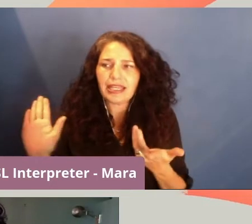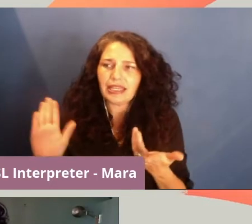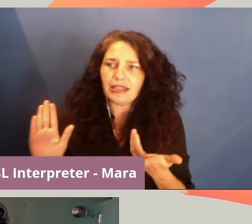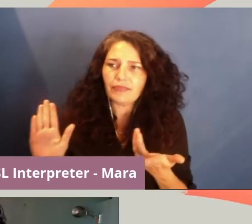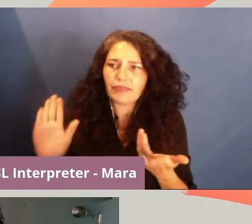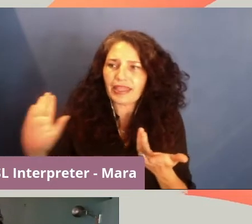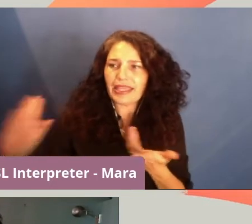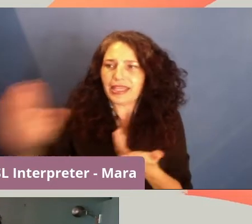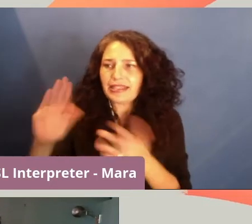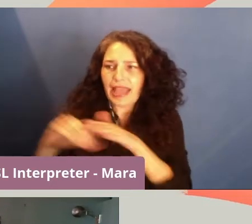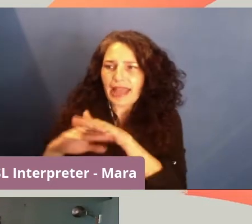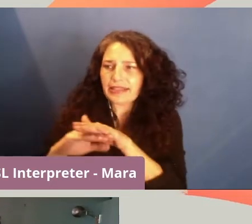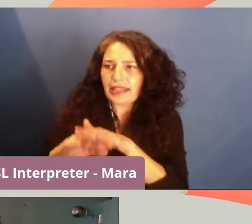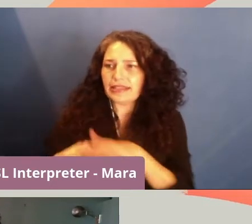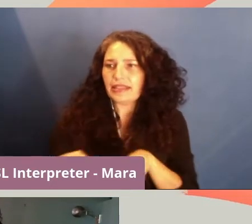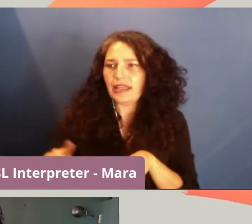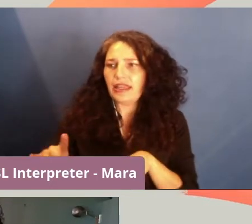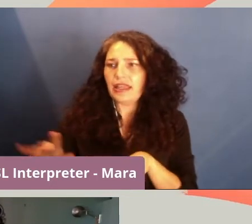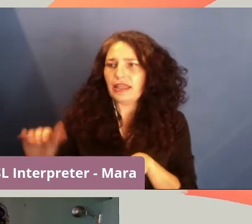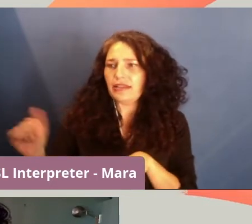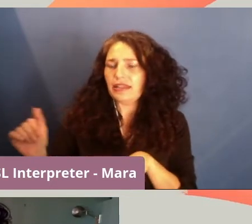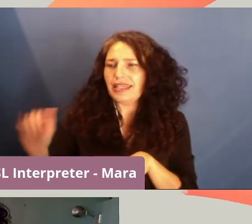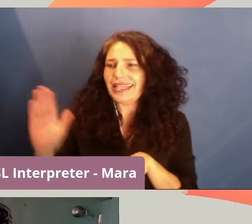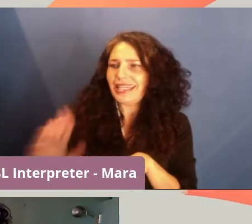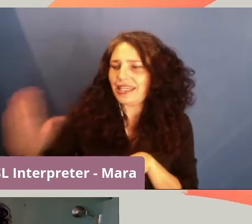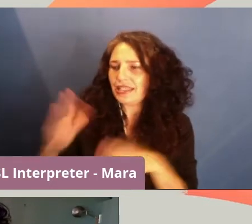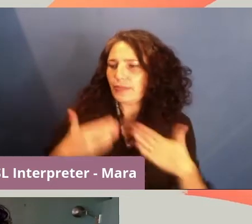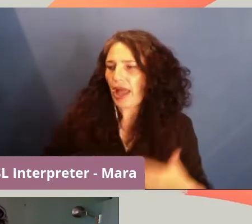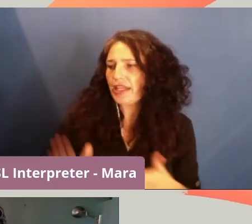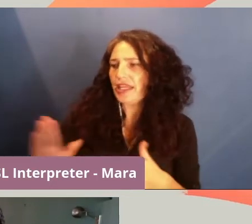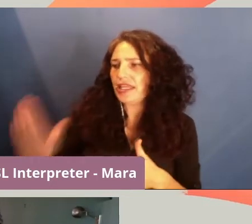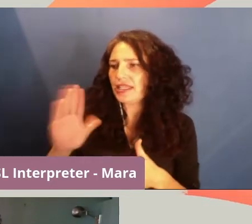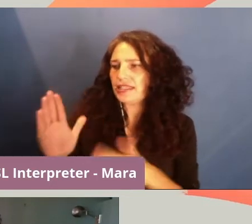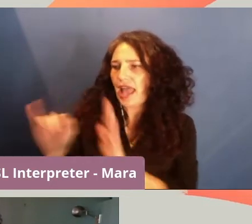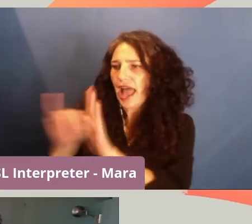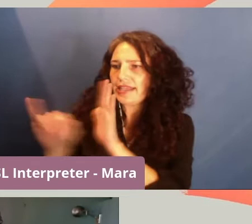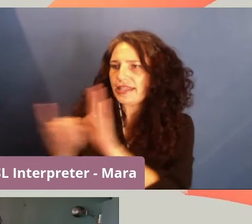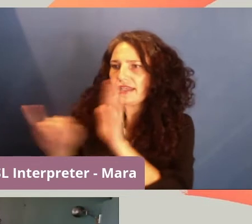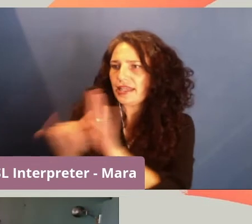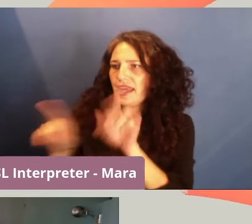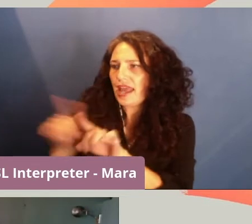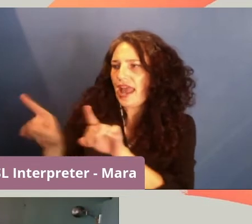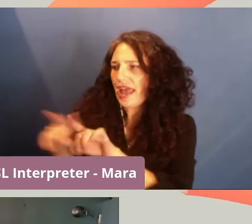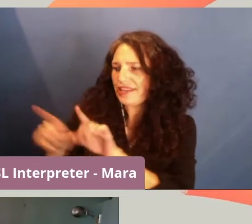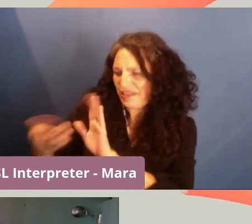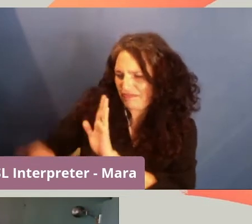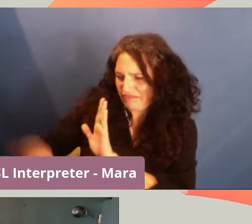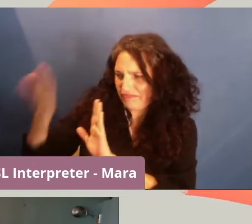his identity as a joke, his power in that moment was to ask his question.